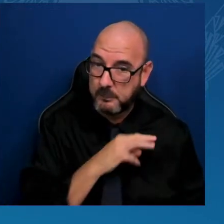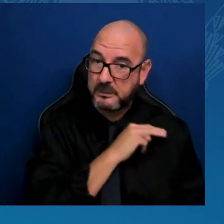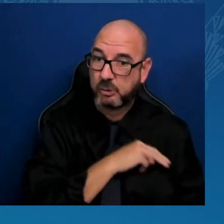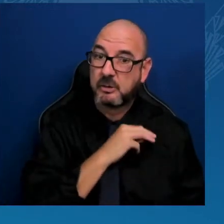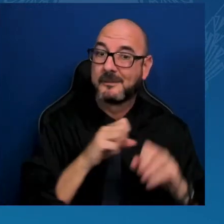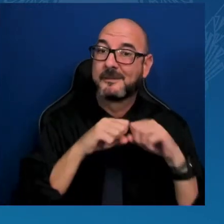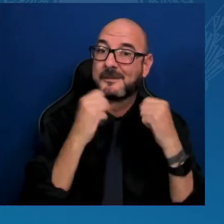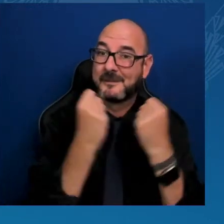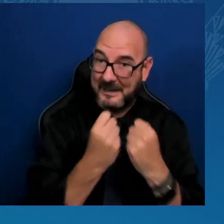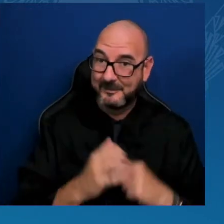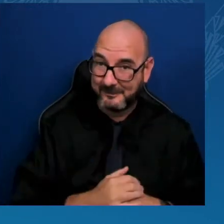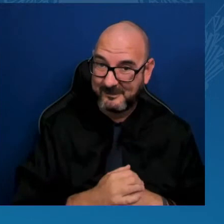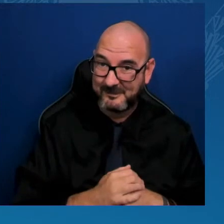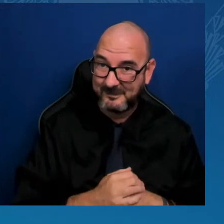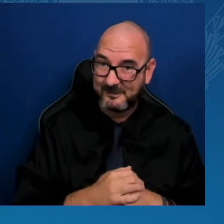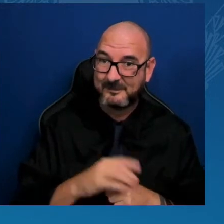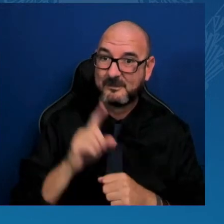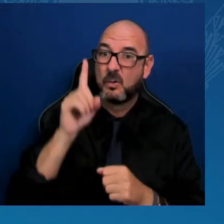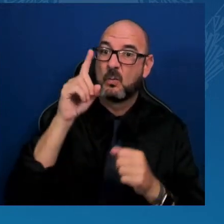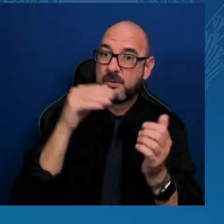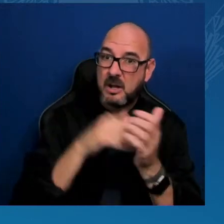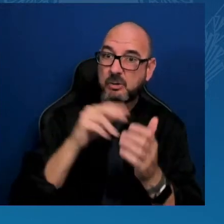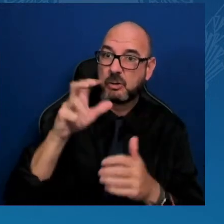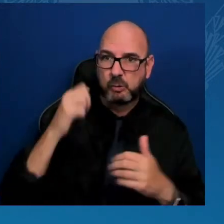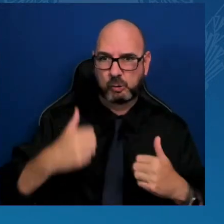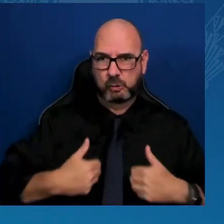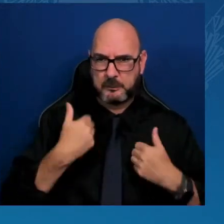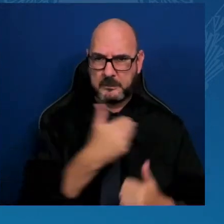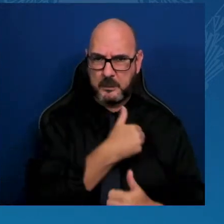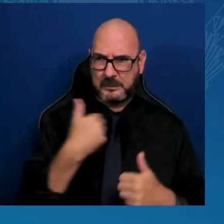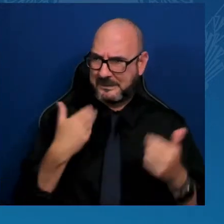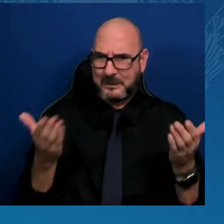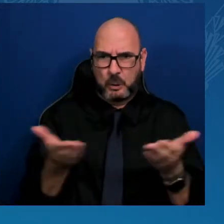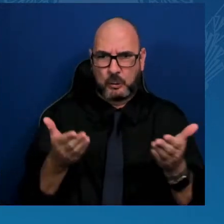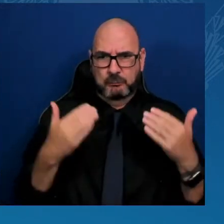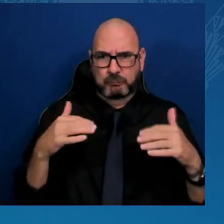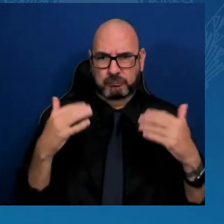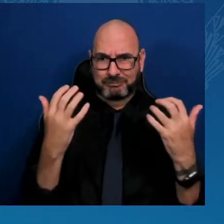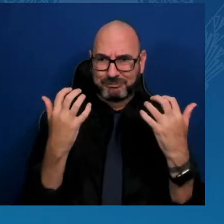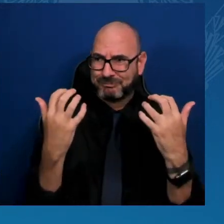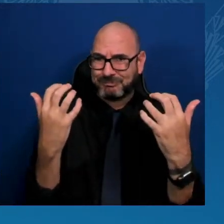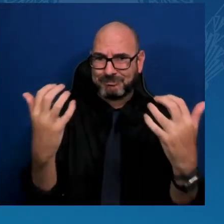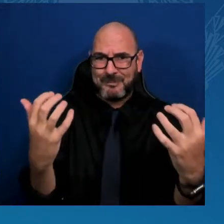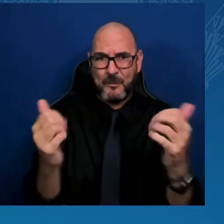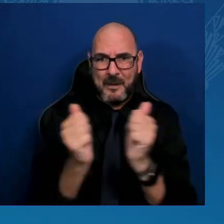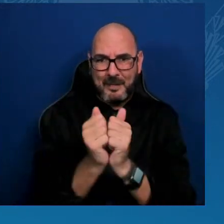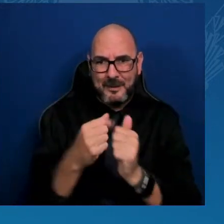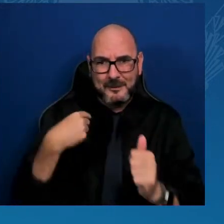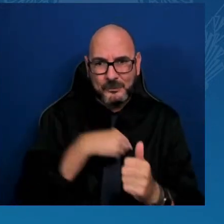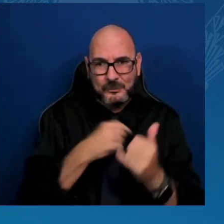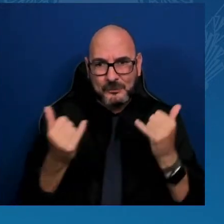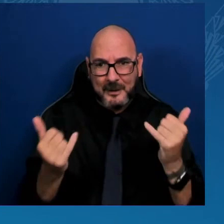here with us today --